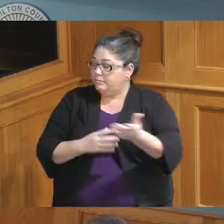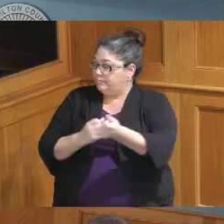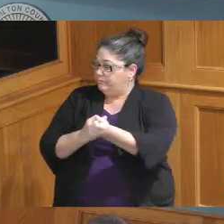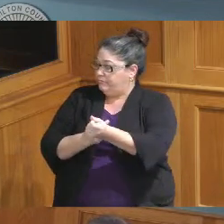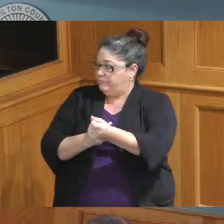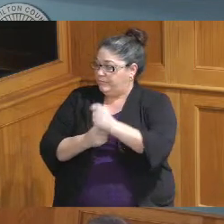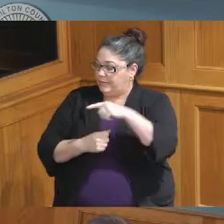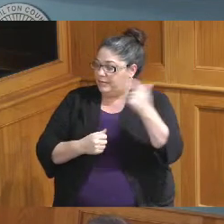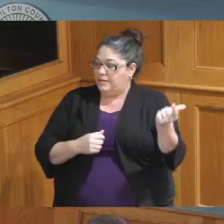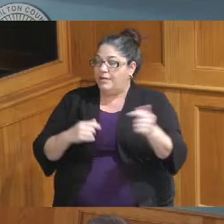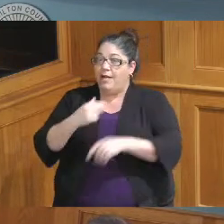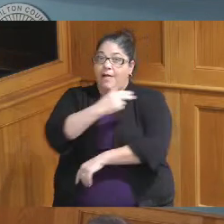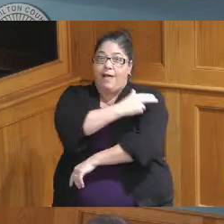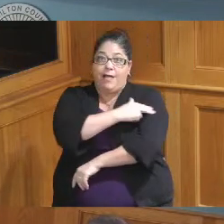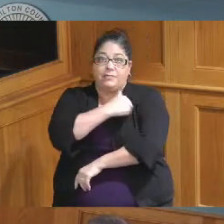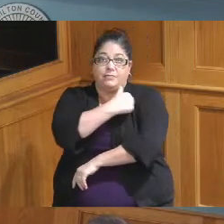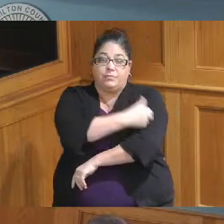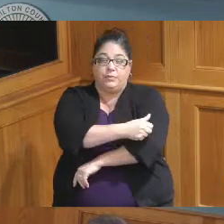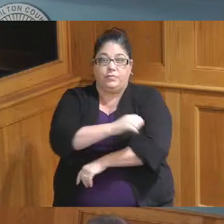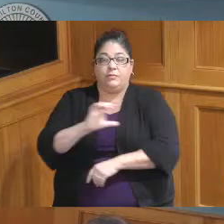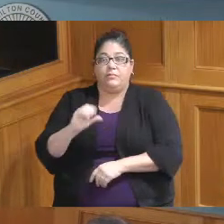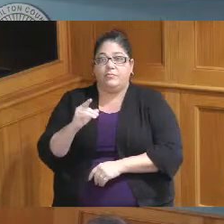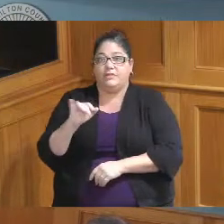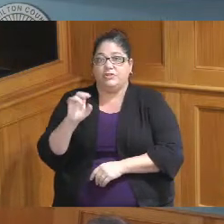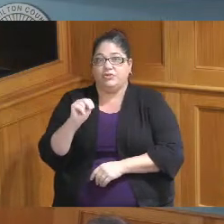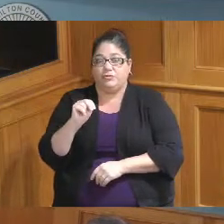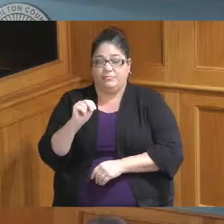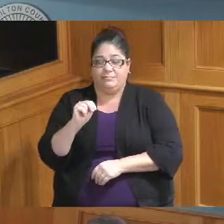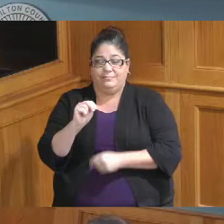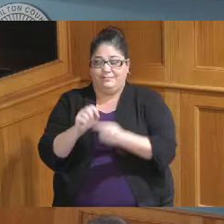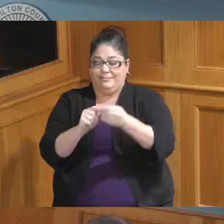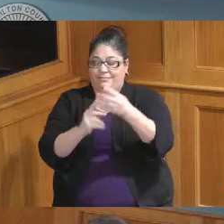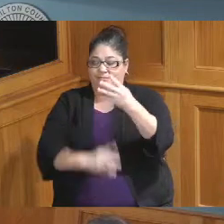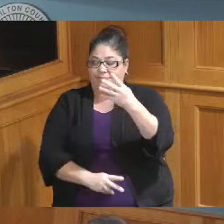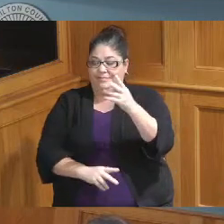the Hospital Commission as you can see we're appointing a number of different people there